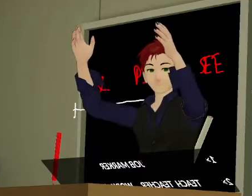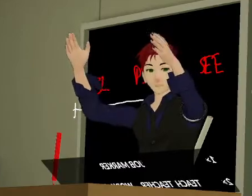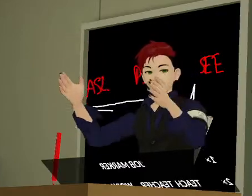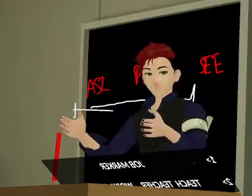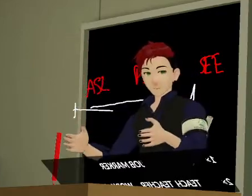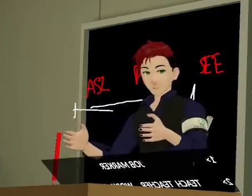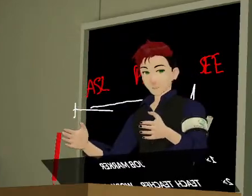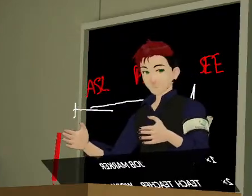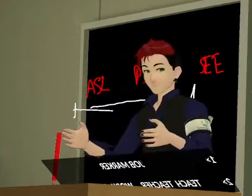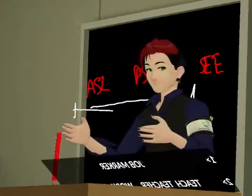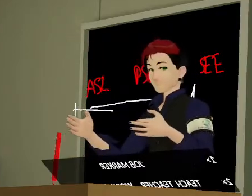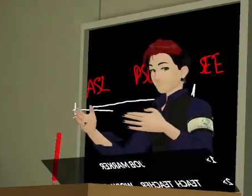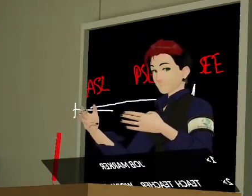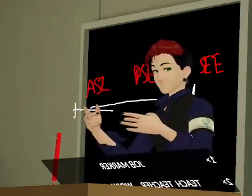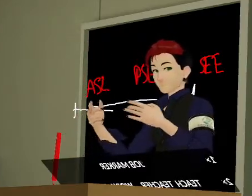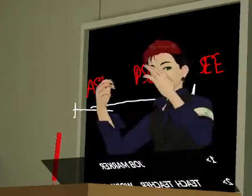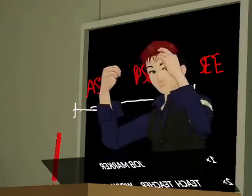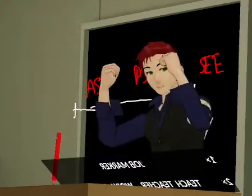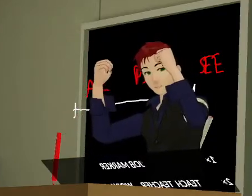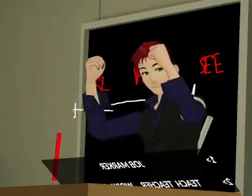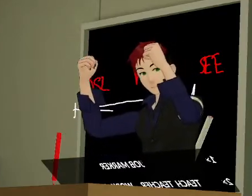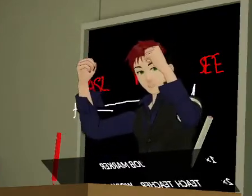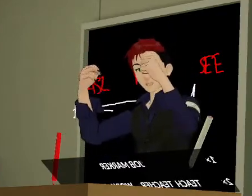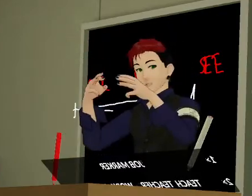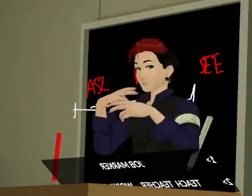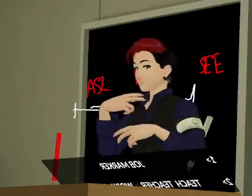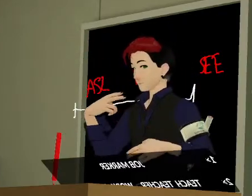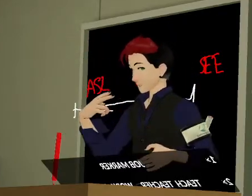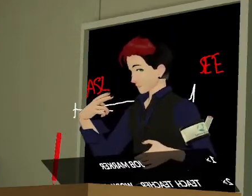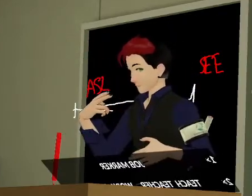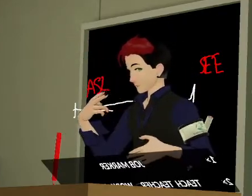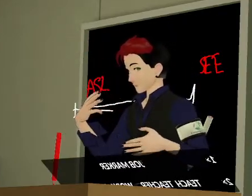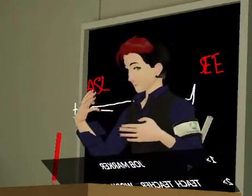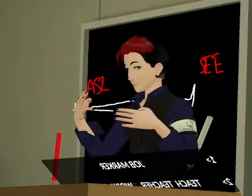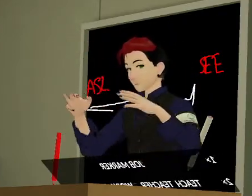teach'er' you take a sign some sort of verb some